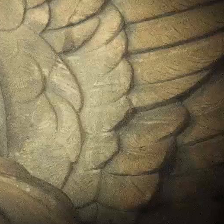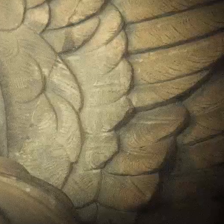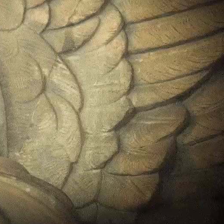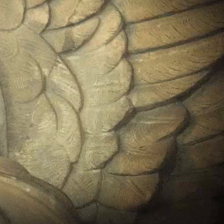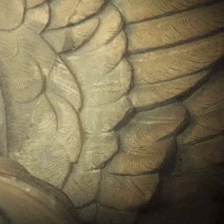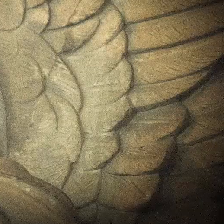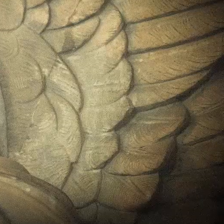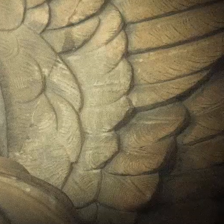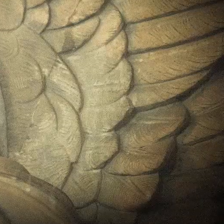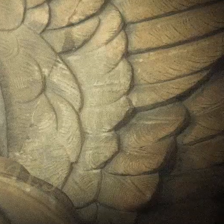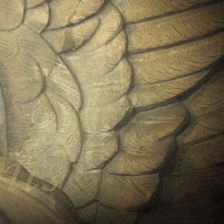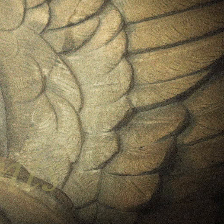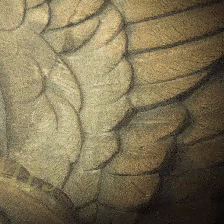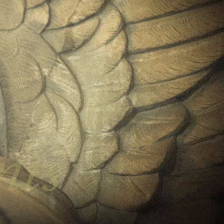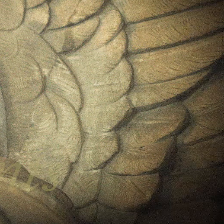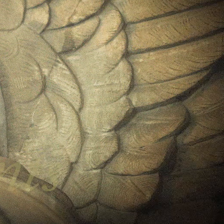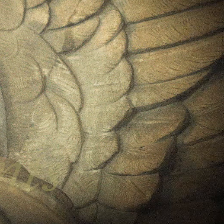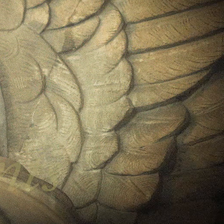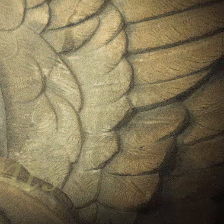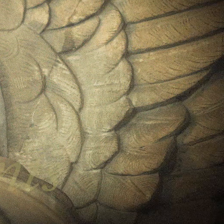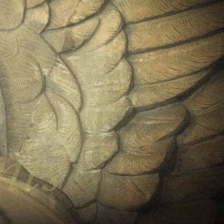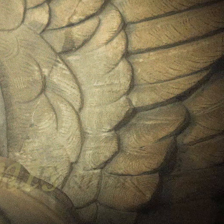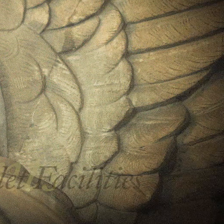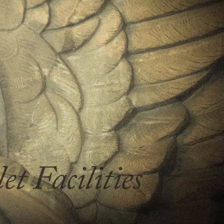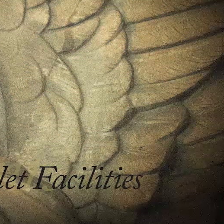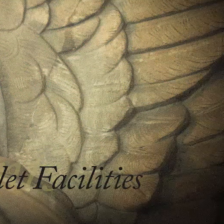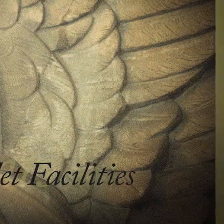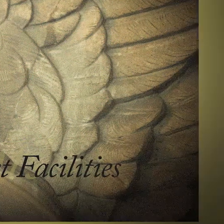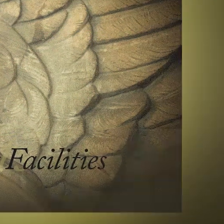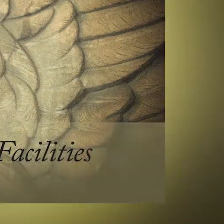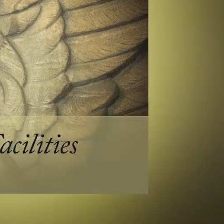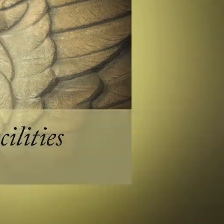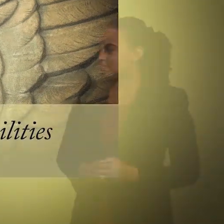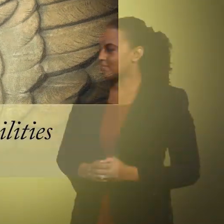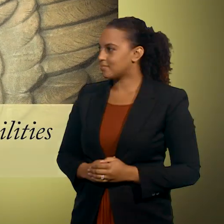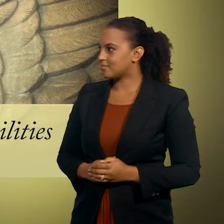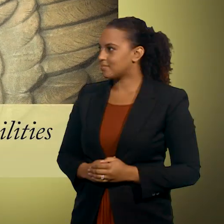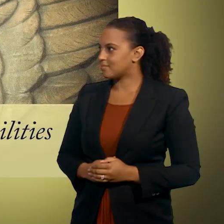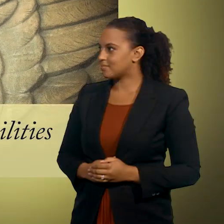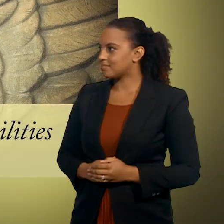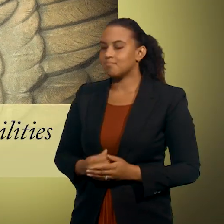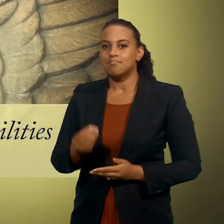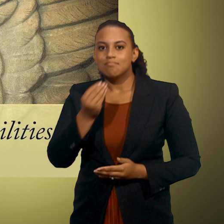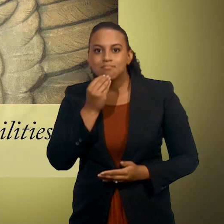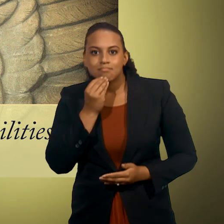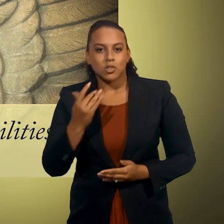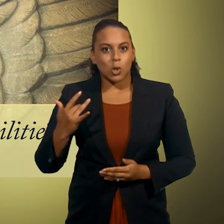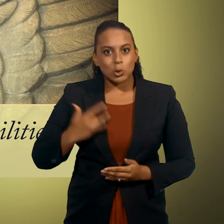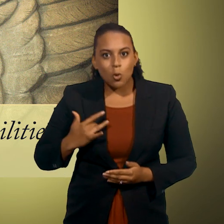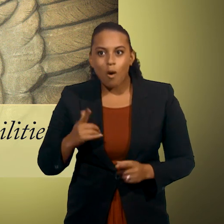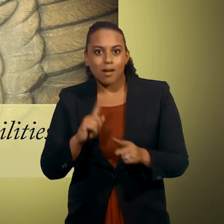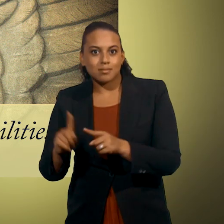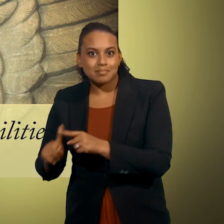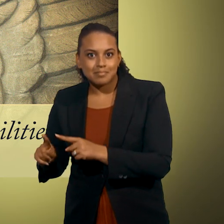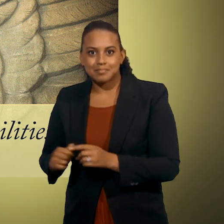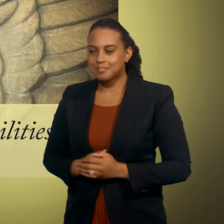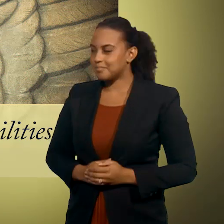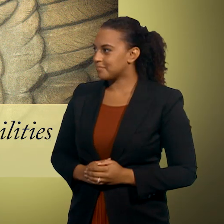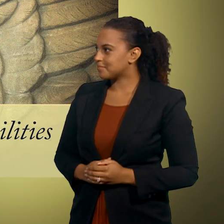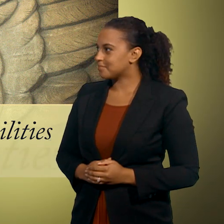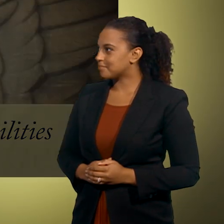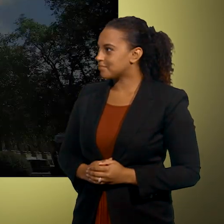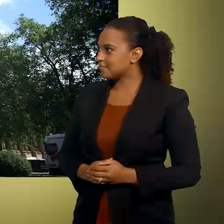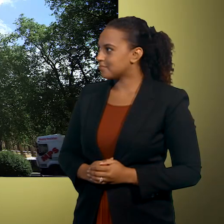Refreshments and Toilet Facilities